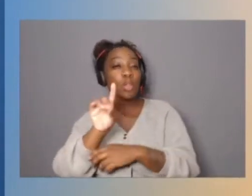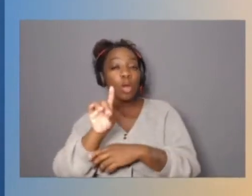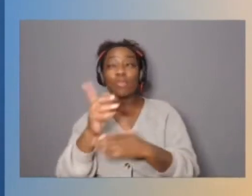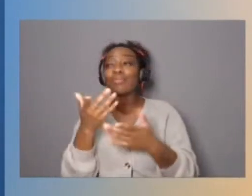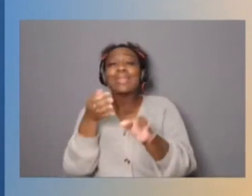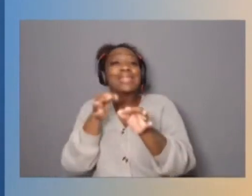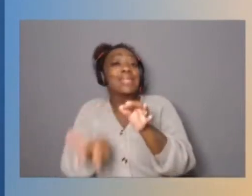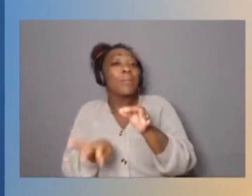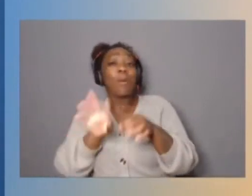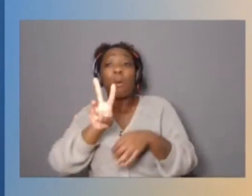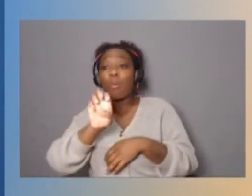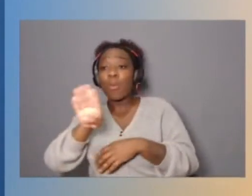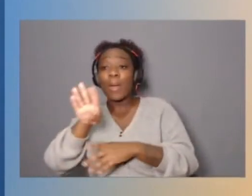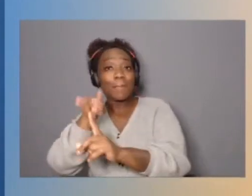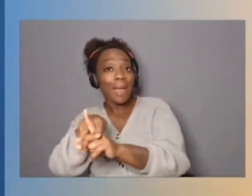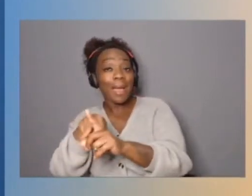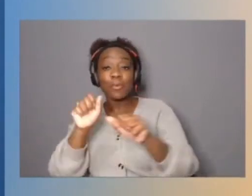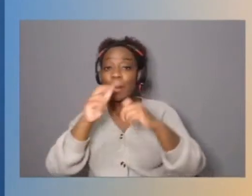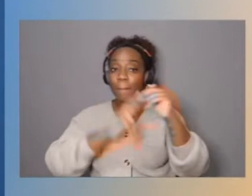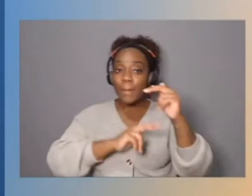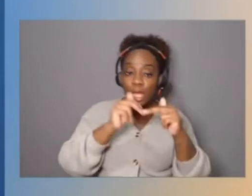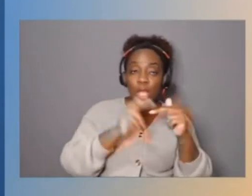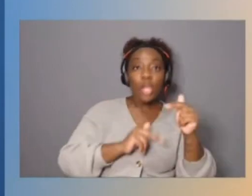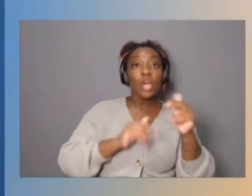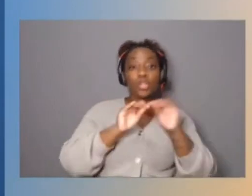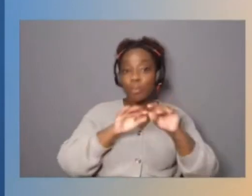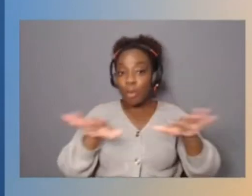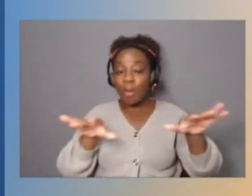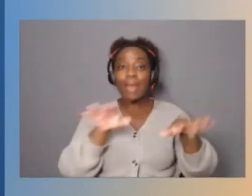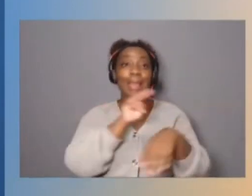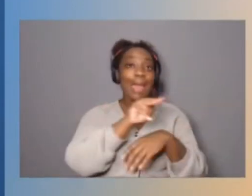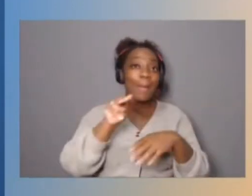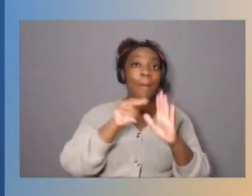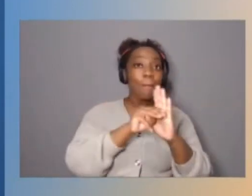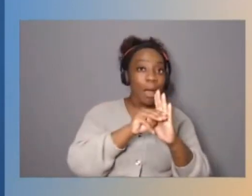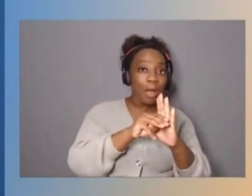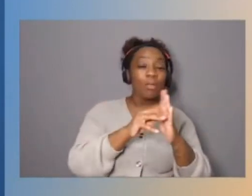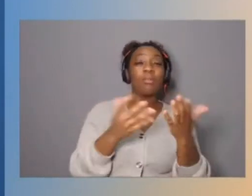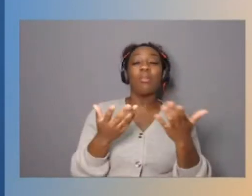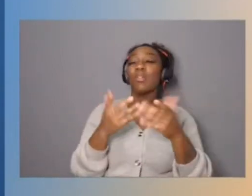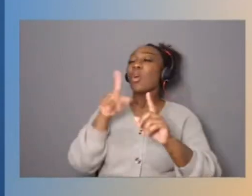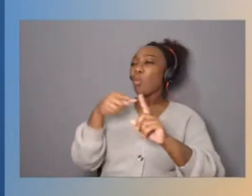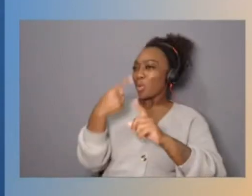and deploy ML model for something like computer vision. Yeah, if you think about 500 instances, that's a huge amount.